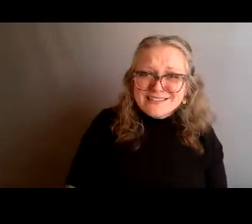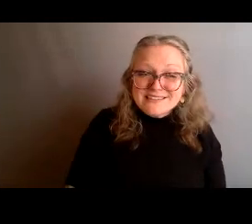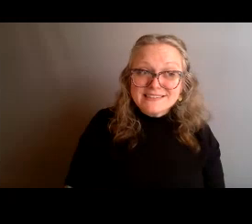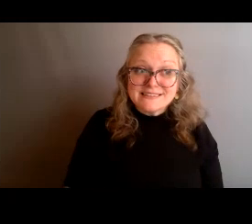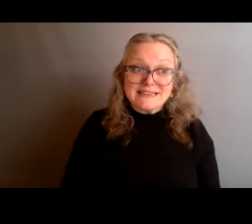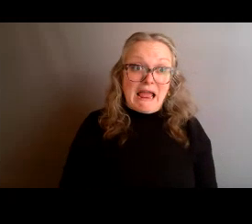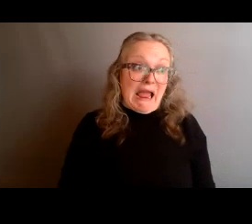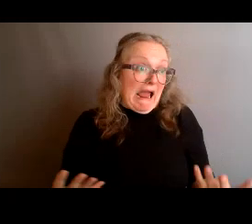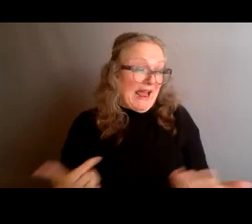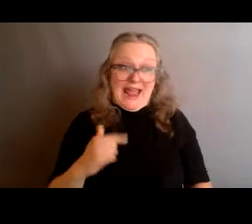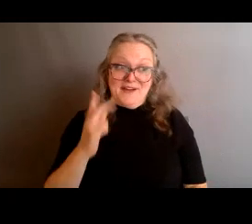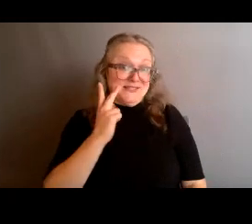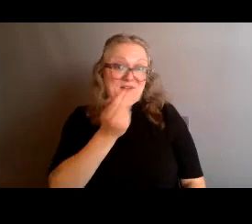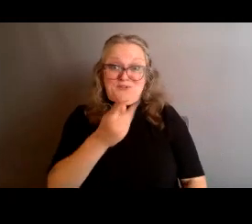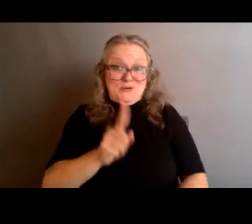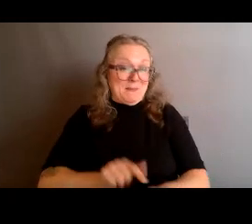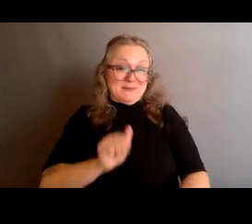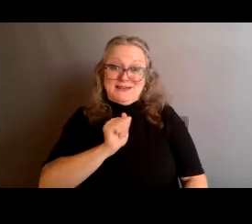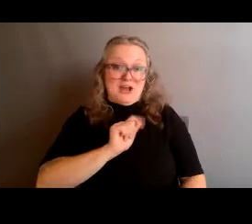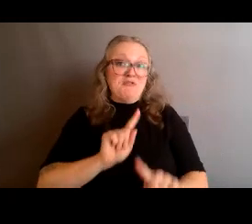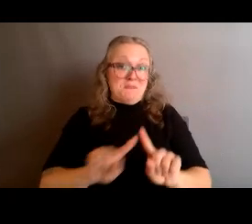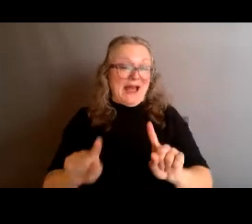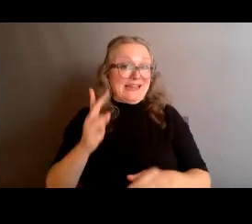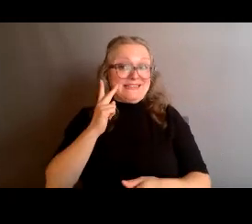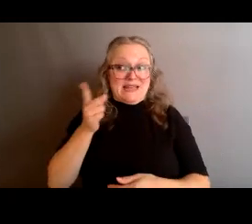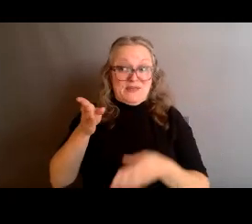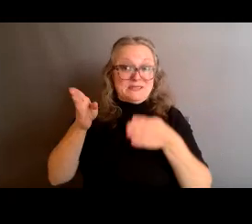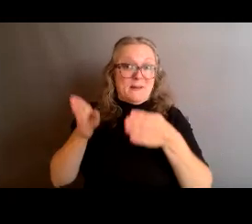I've seen it a few times myself, but I can see this person is in a whole different area